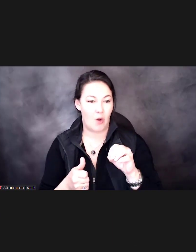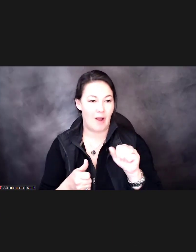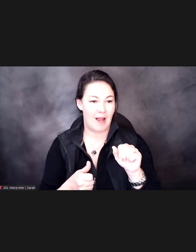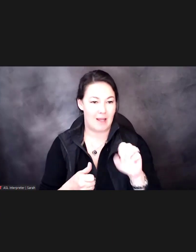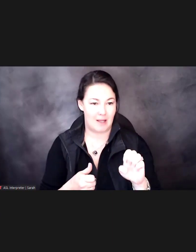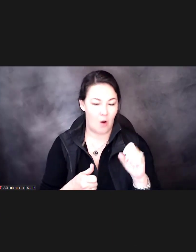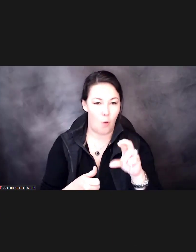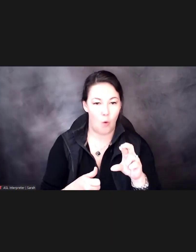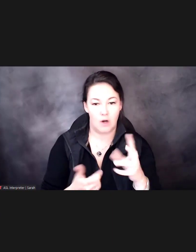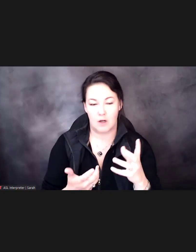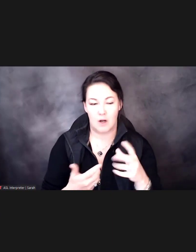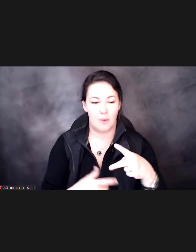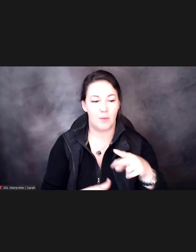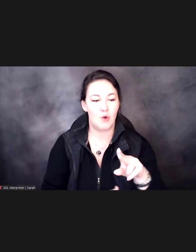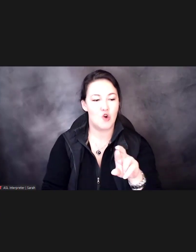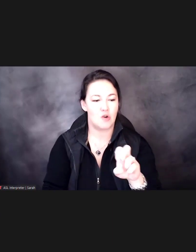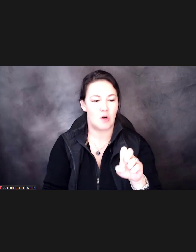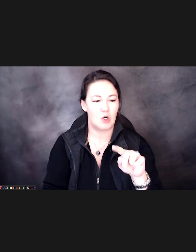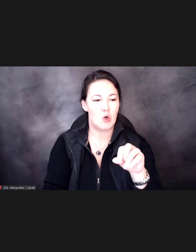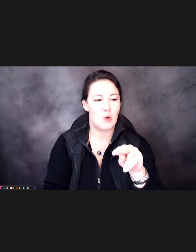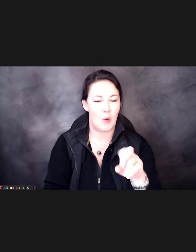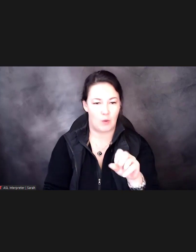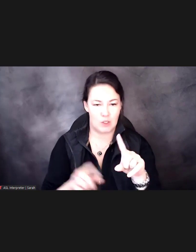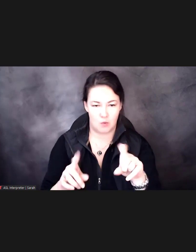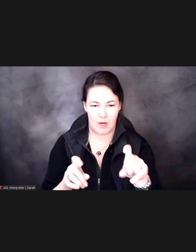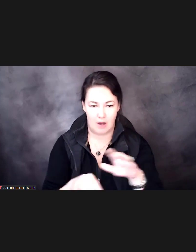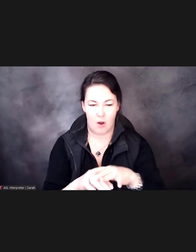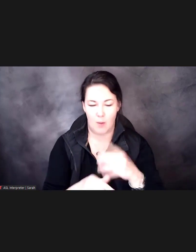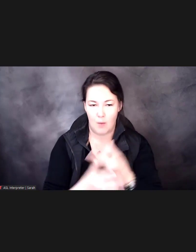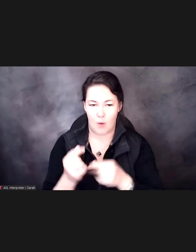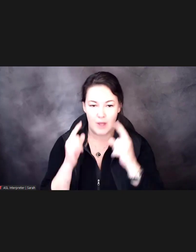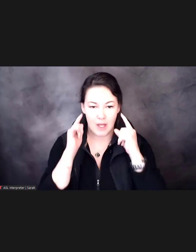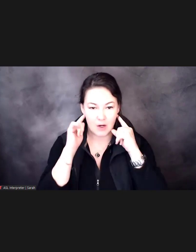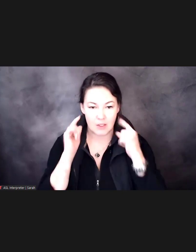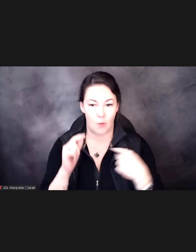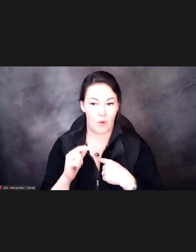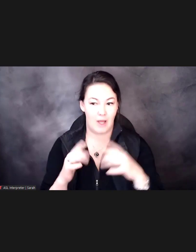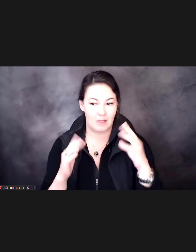receive an initial OAE or pure tone screening on both ears, and we